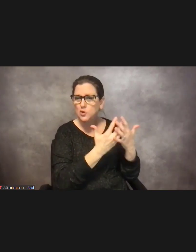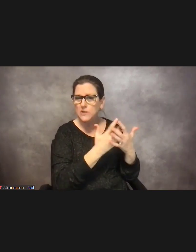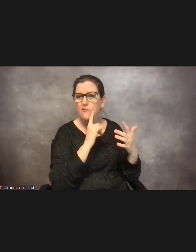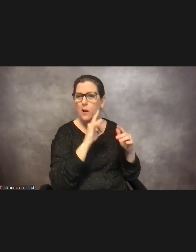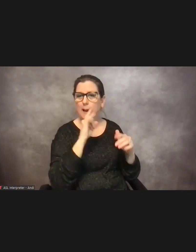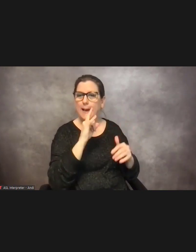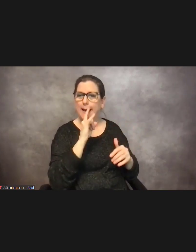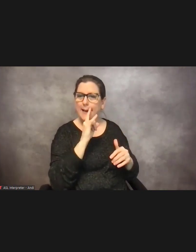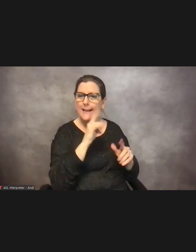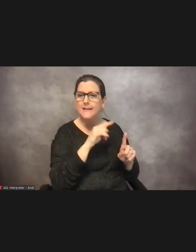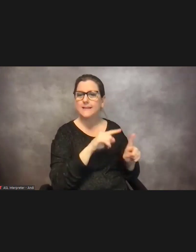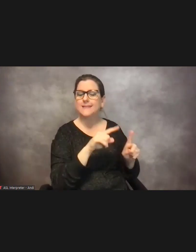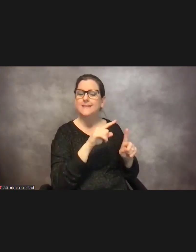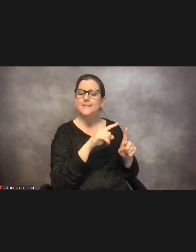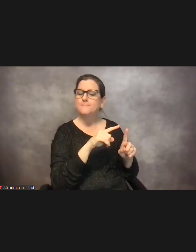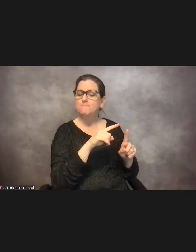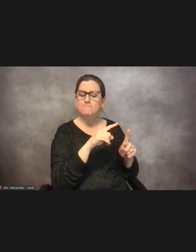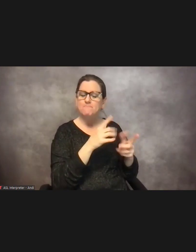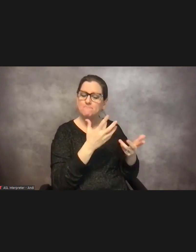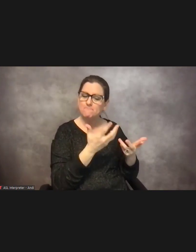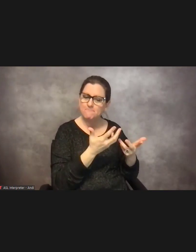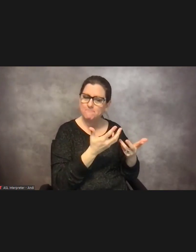kids perspect perspective that doesn't come with the, um, training